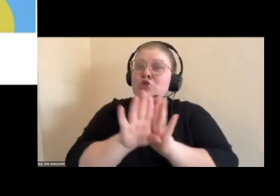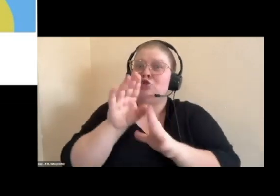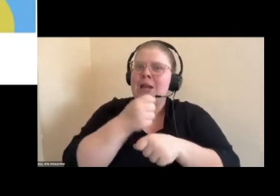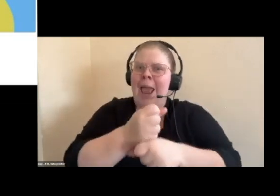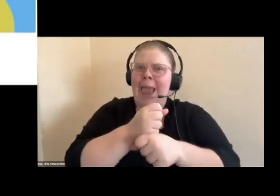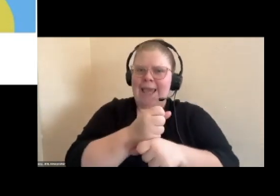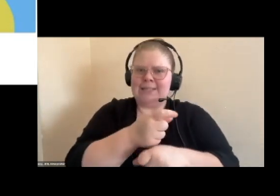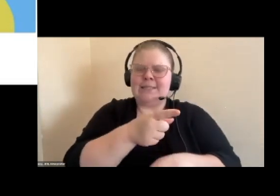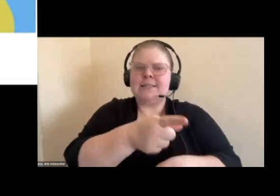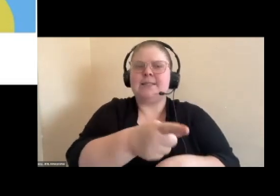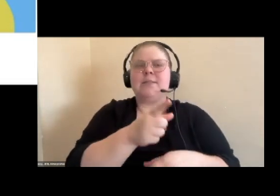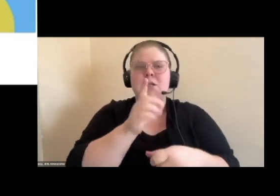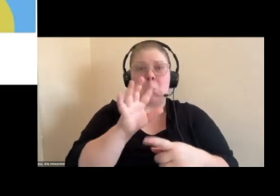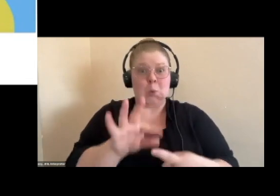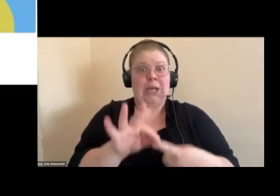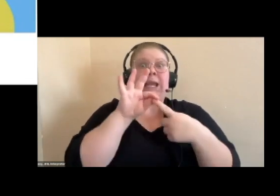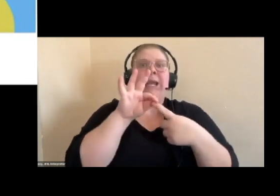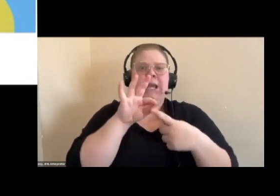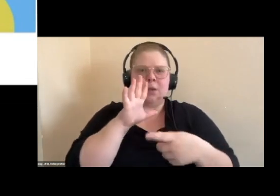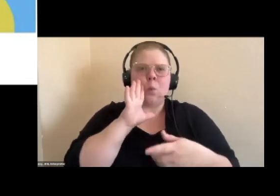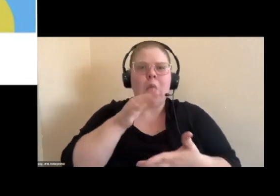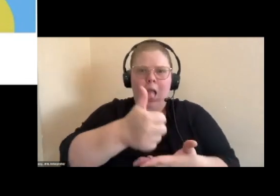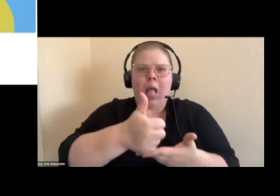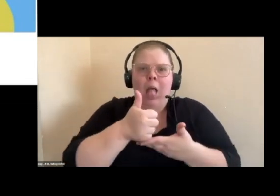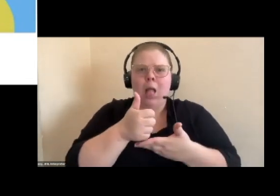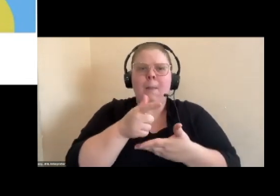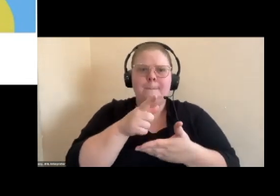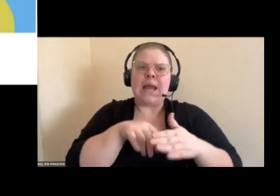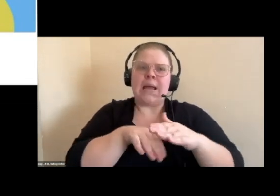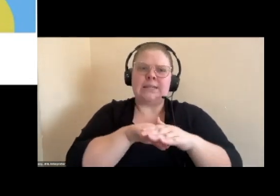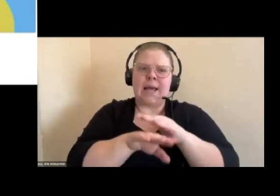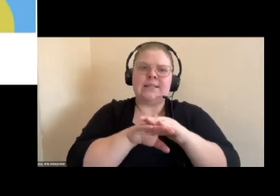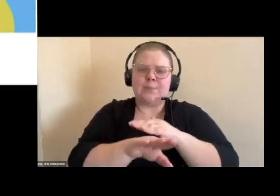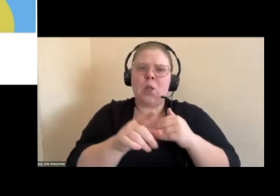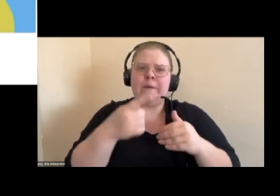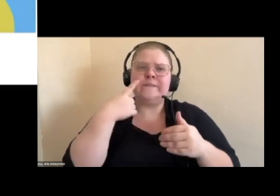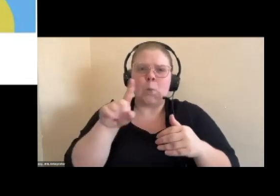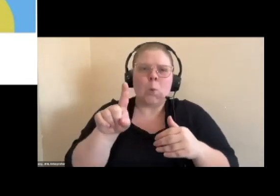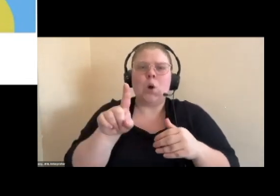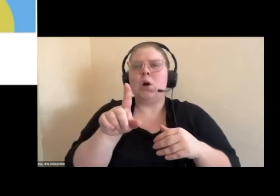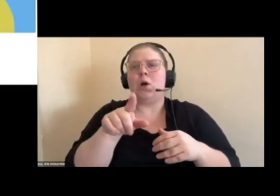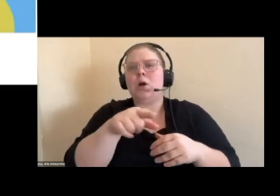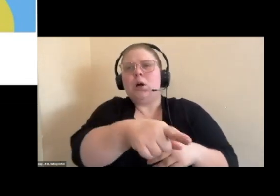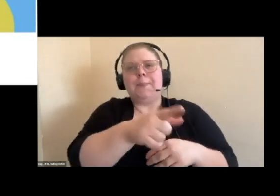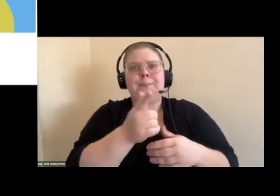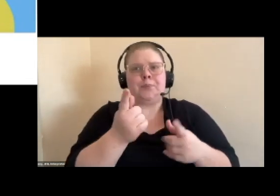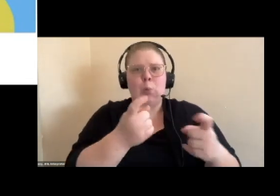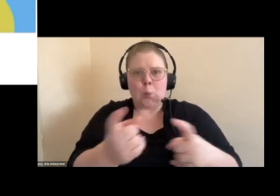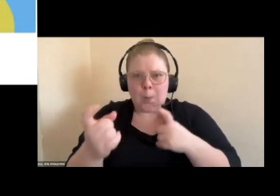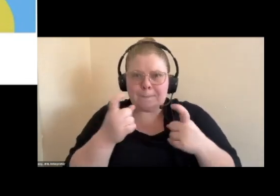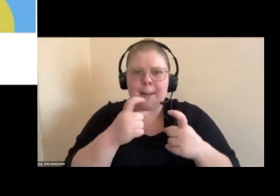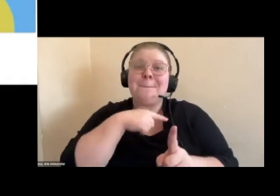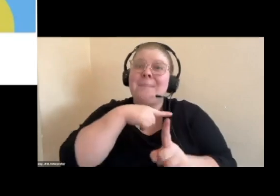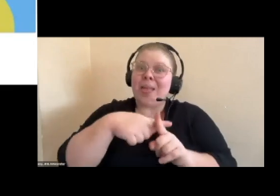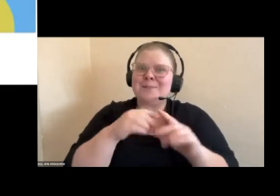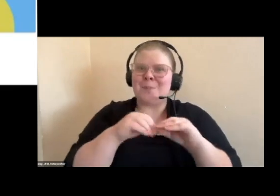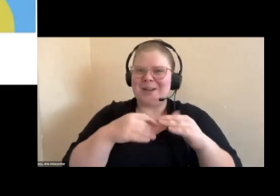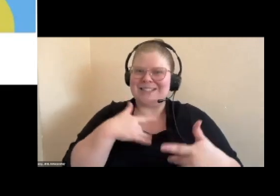of recruiting participants accessible and also a little bit more exciting than a flyer.